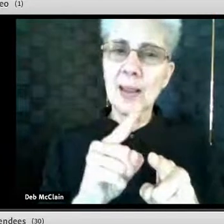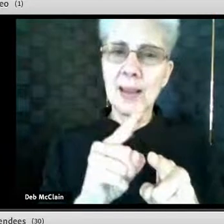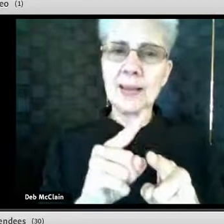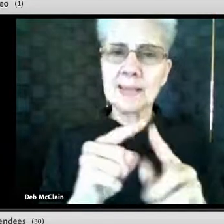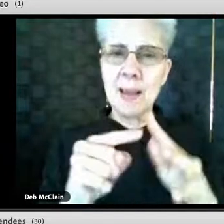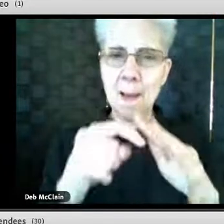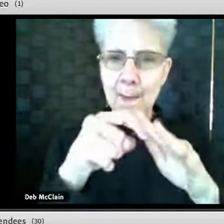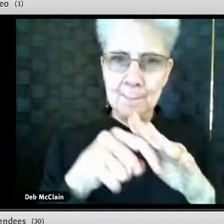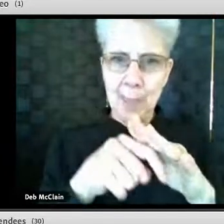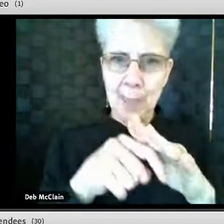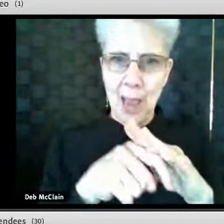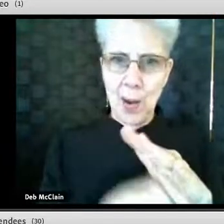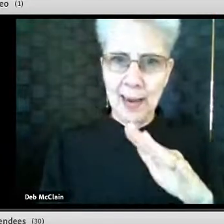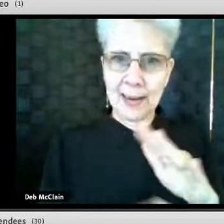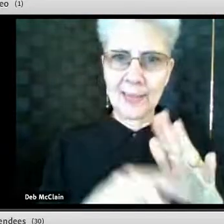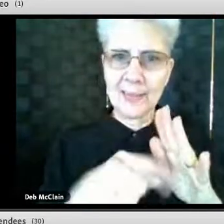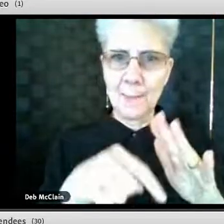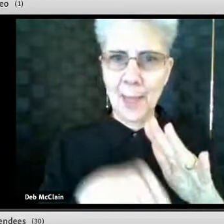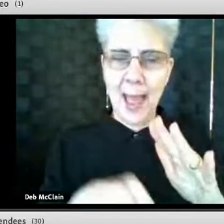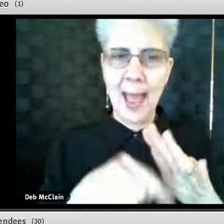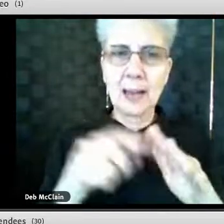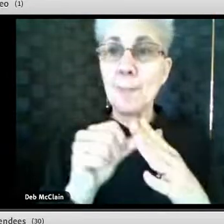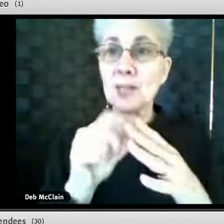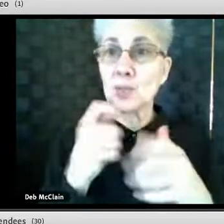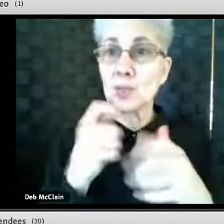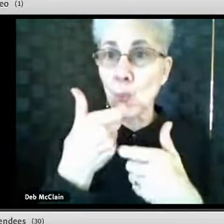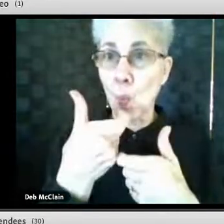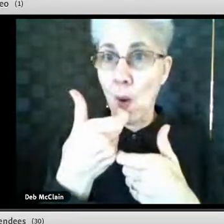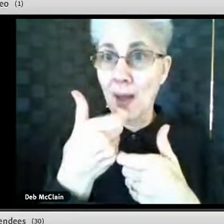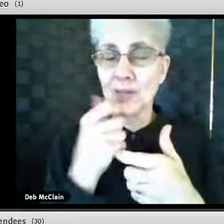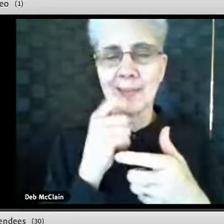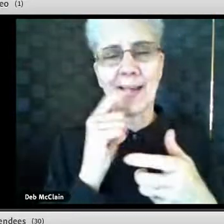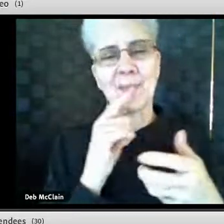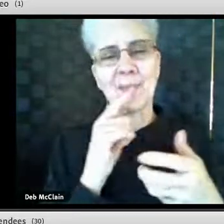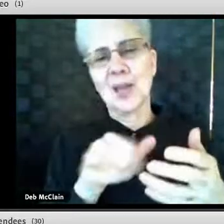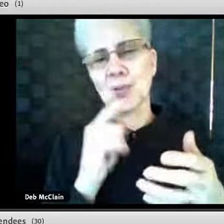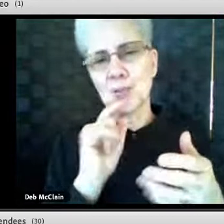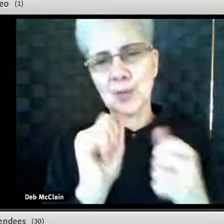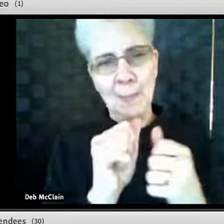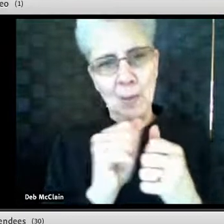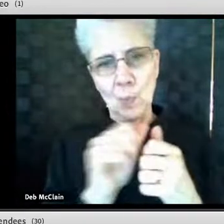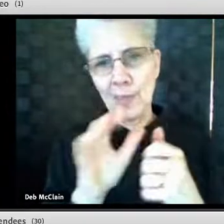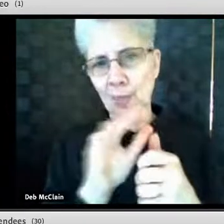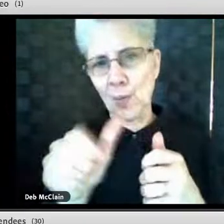Also, in Facebook, there is a, buried away in your overview, is Pages to Watch, and not that I'm saying